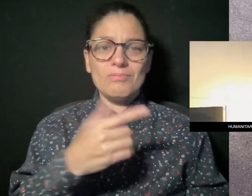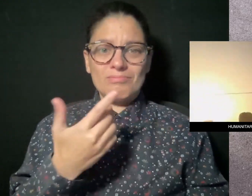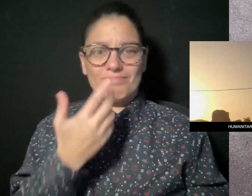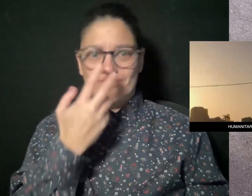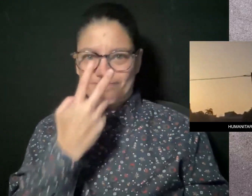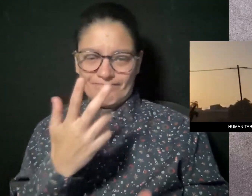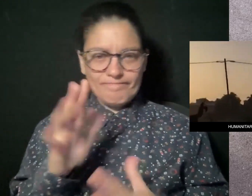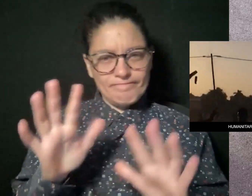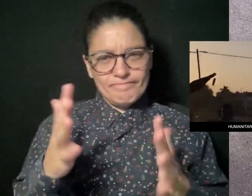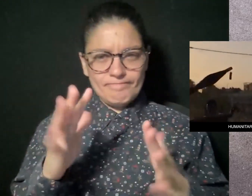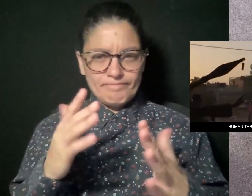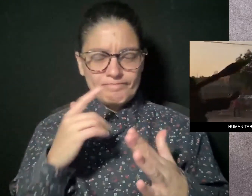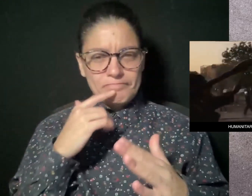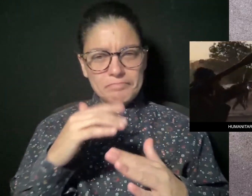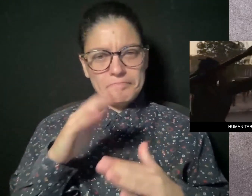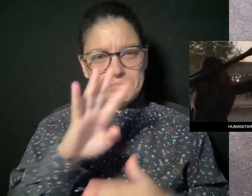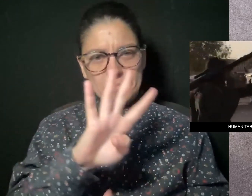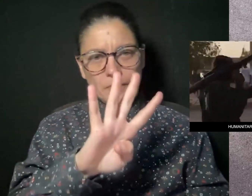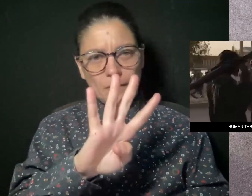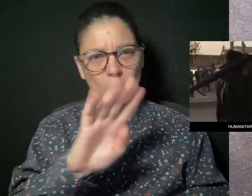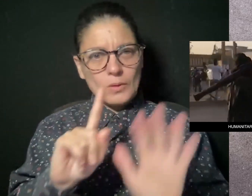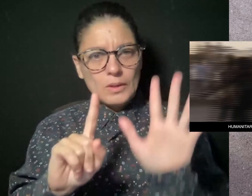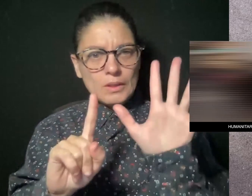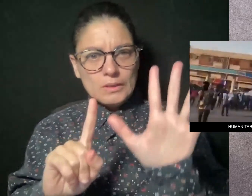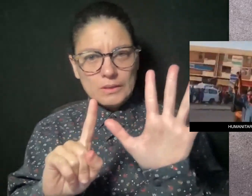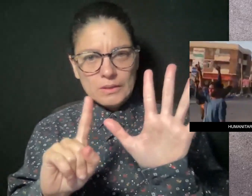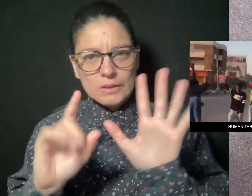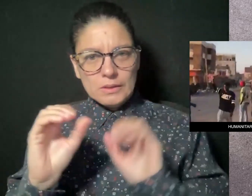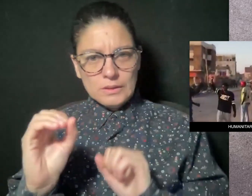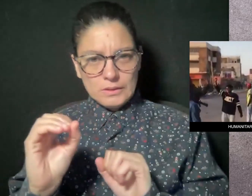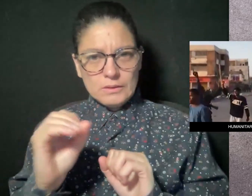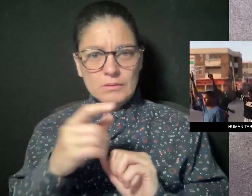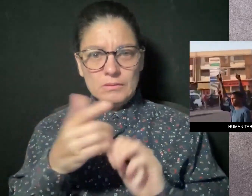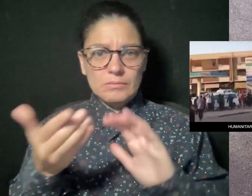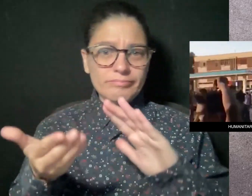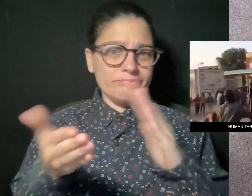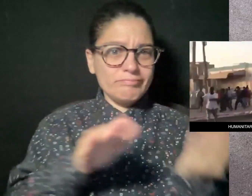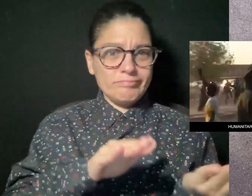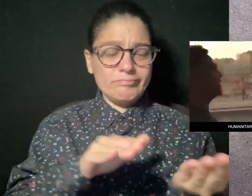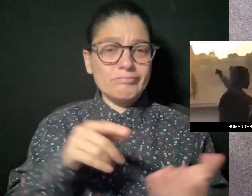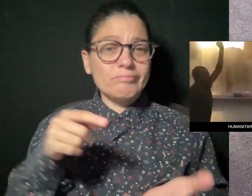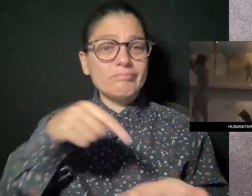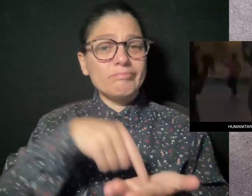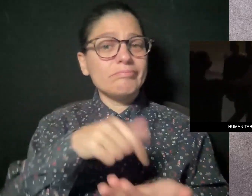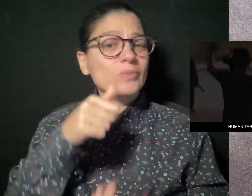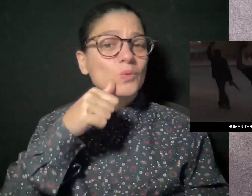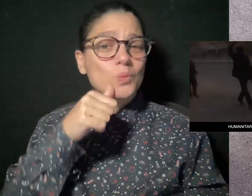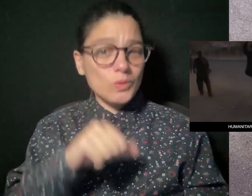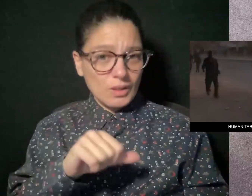according to the World Health Organization nearly 460 people have been killed in Sudan